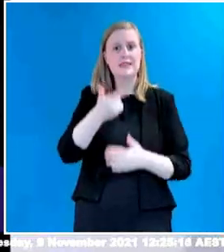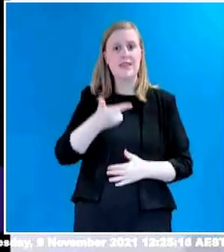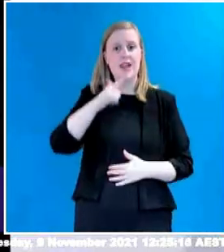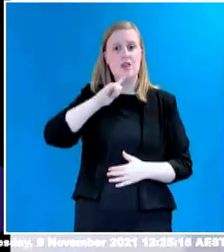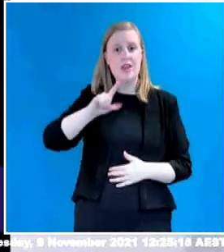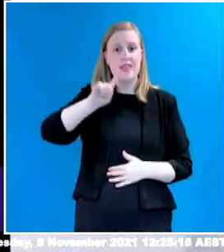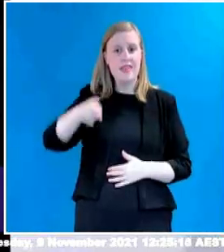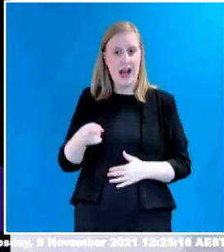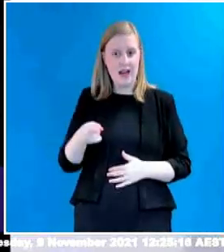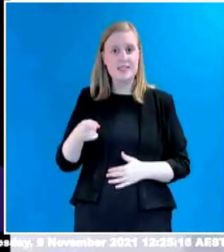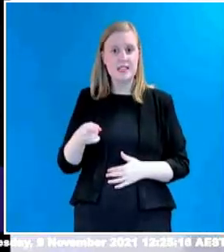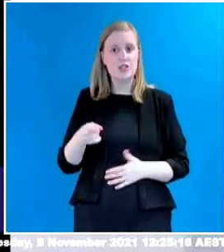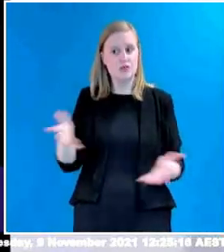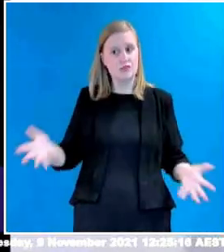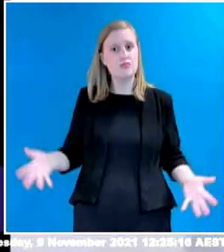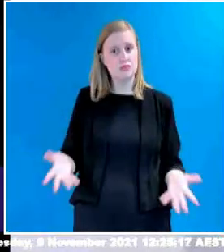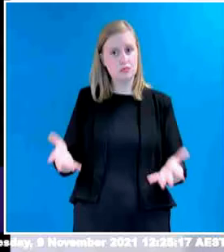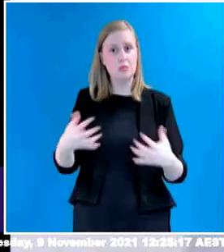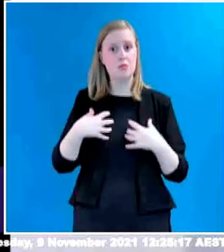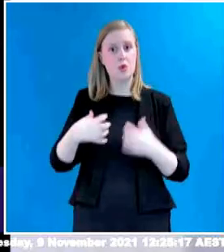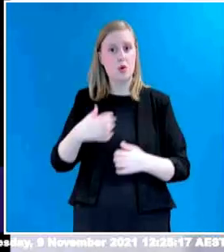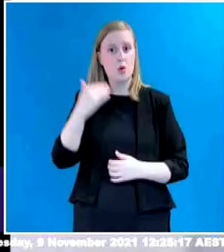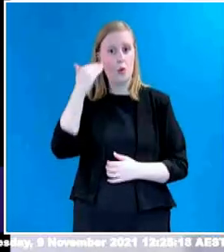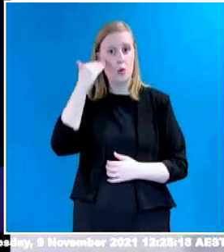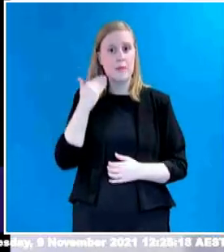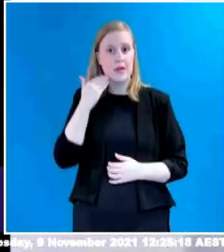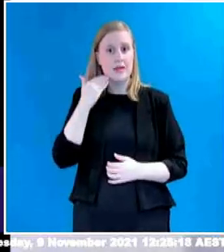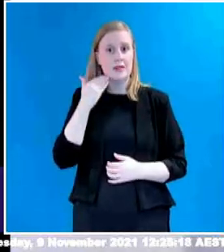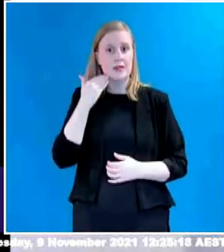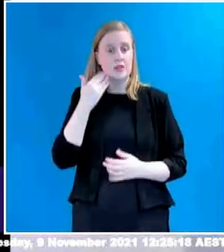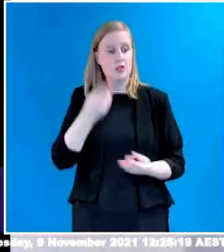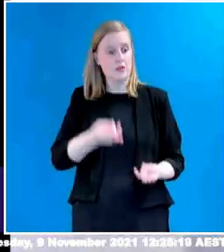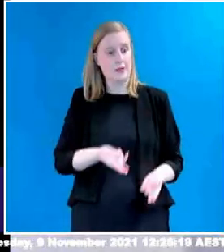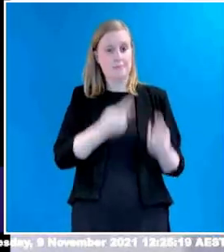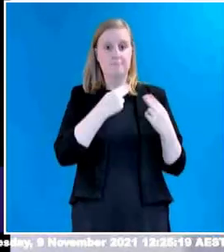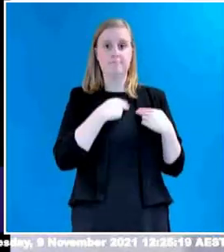women's leadership and participation in decision-making to increase board